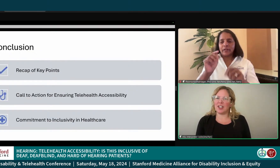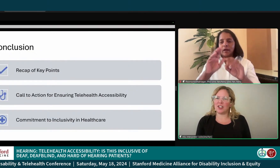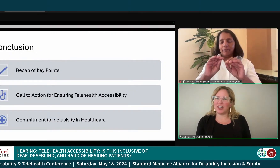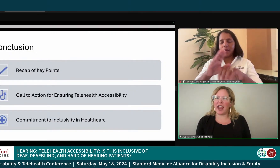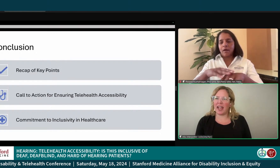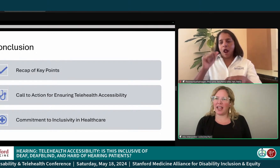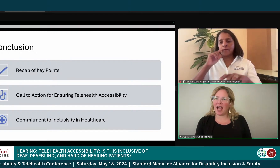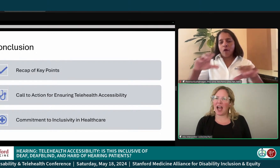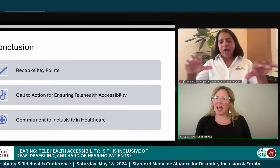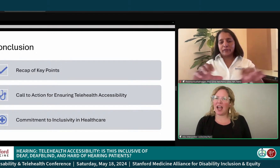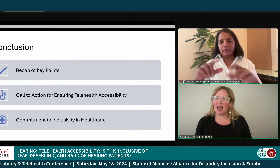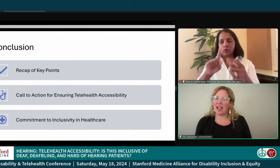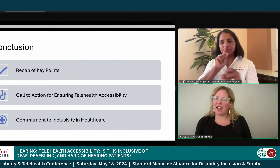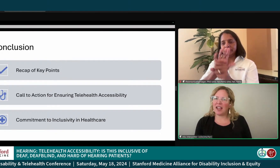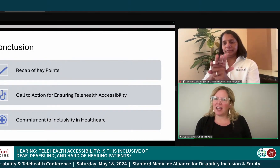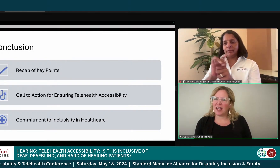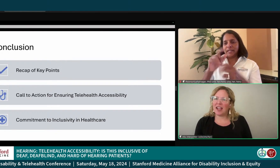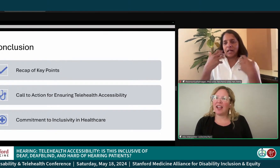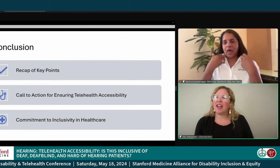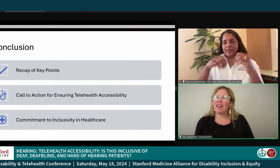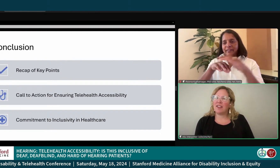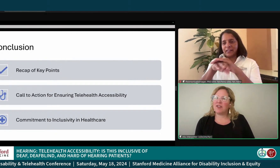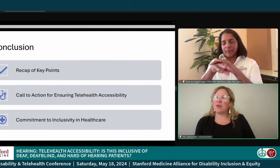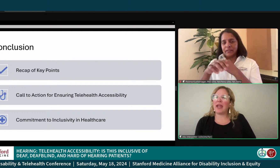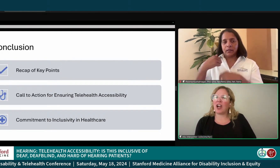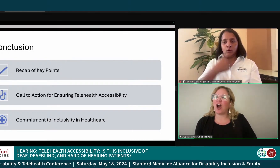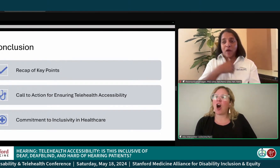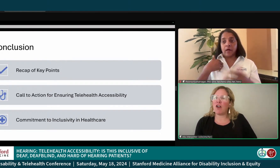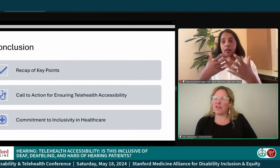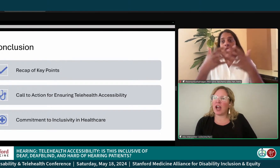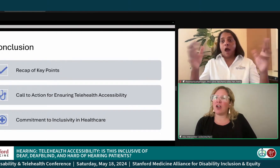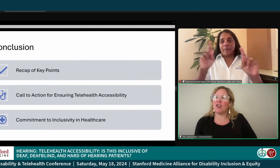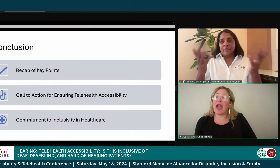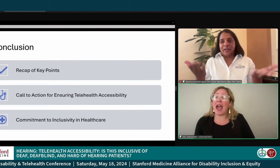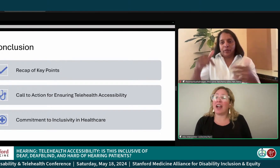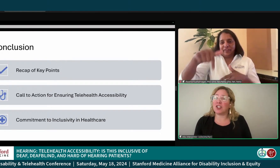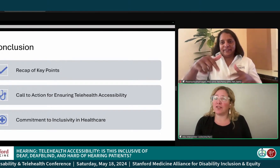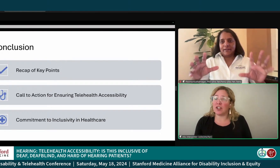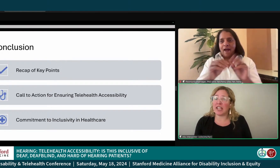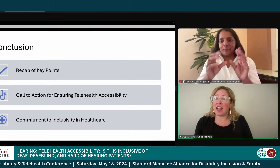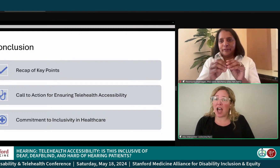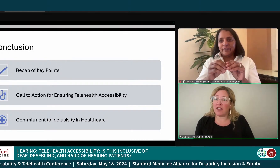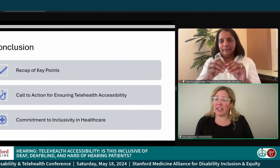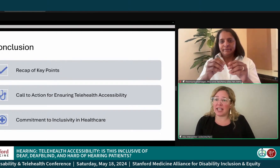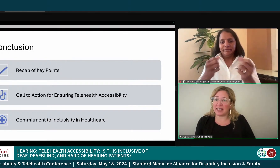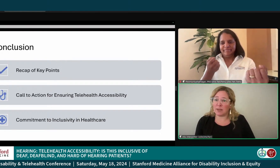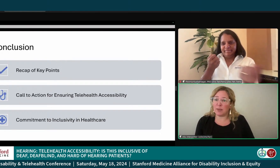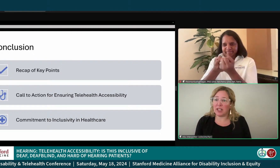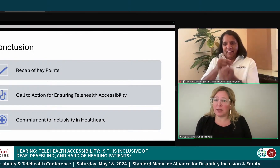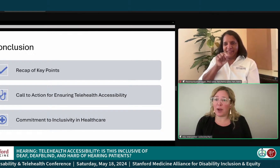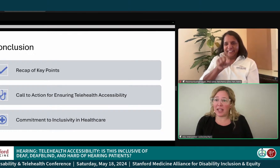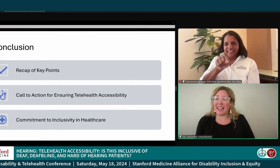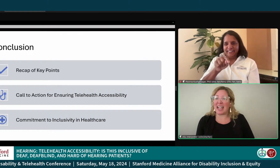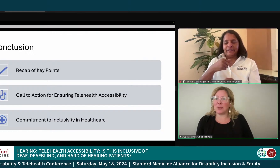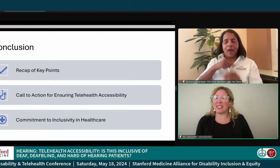here today, to make our call for health action for telehealth accessibility, right? That's what